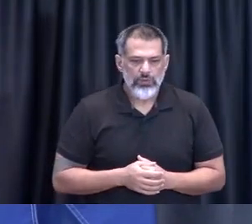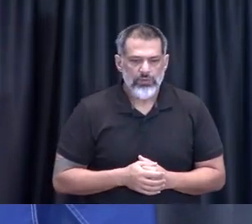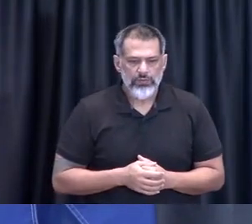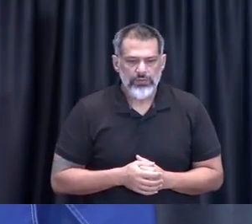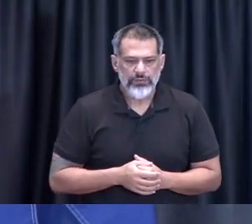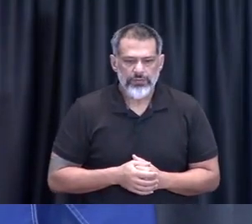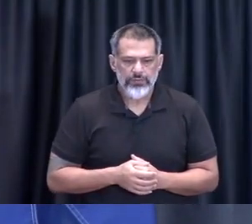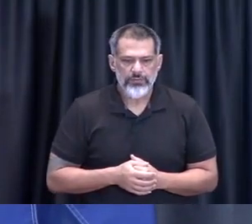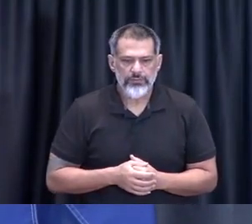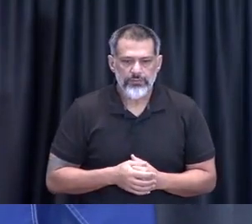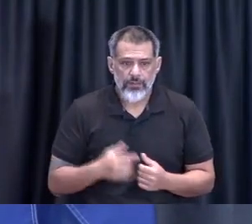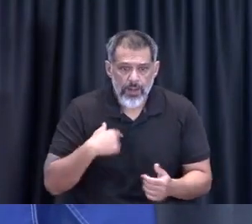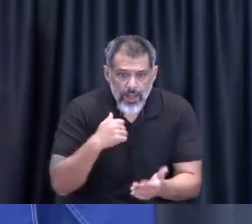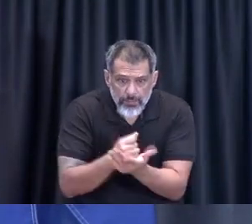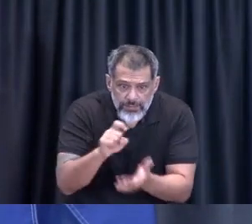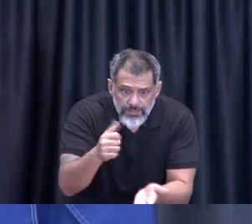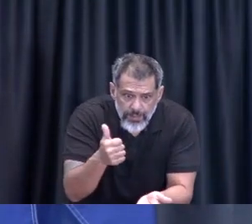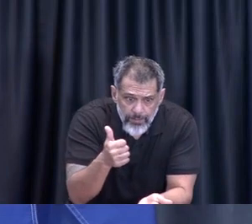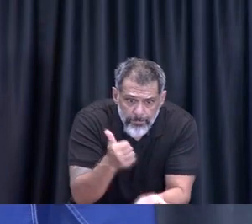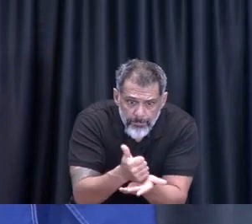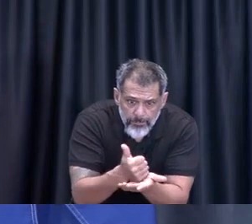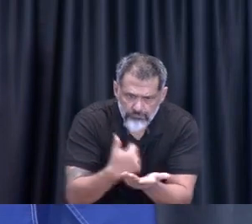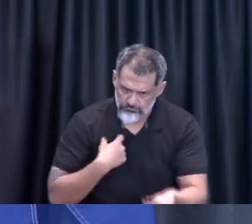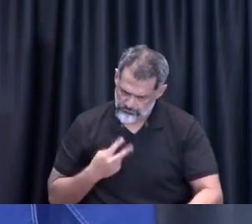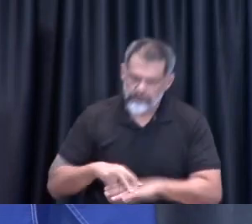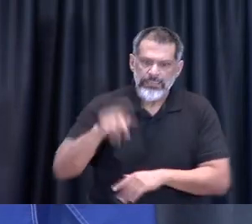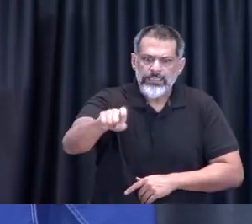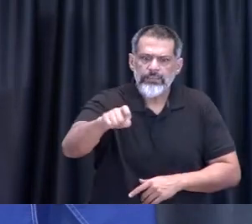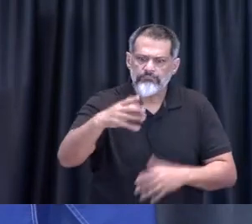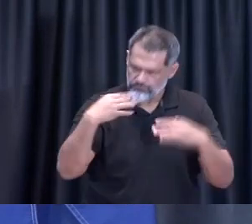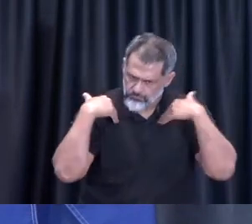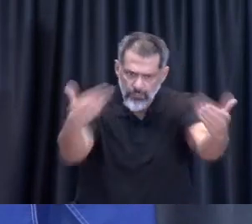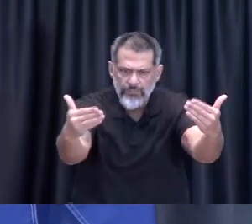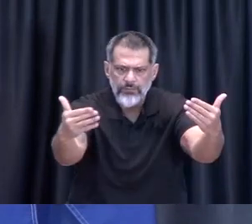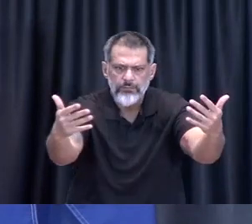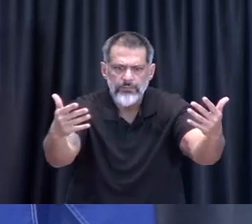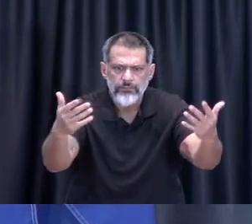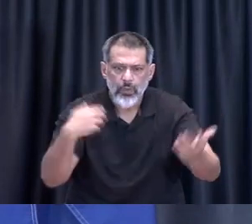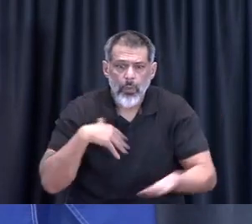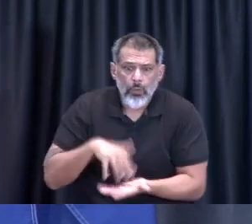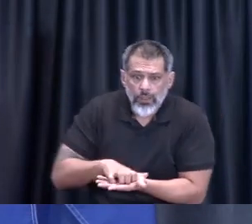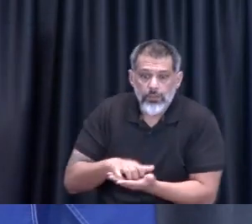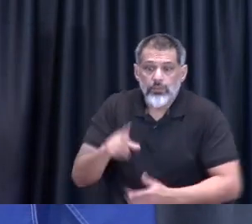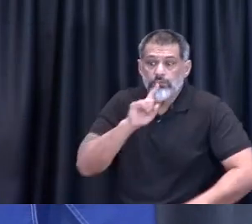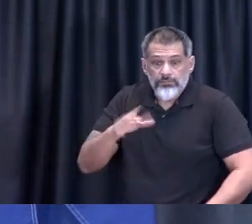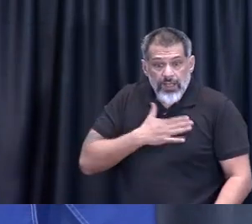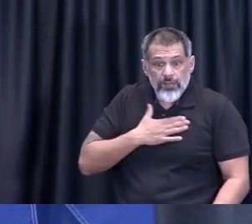seeking help to maintain your mental health. In fact, from my perspective,